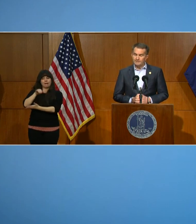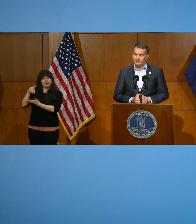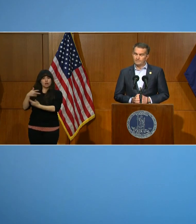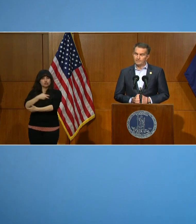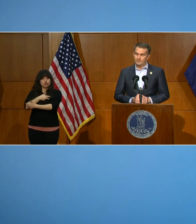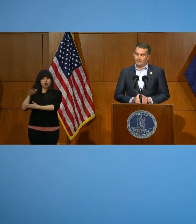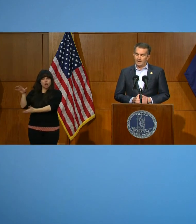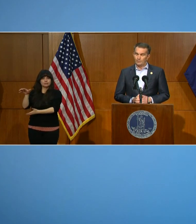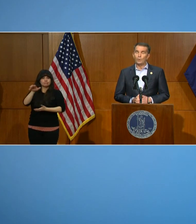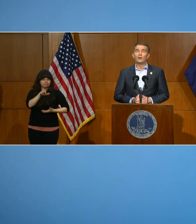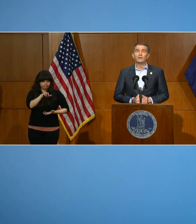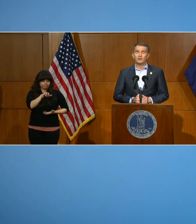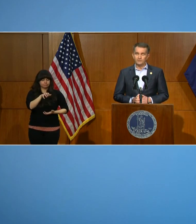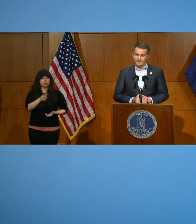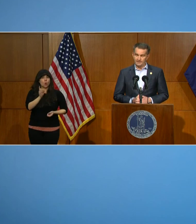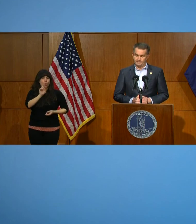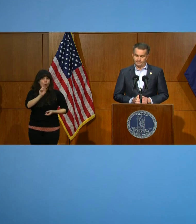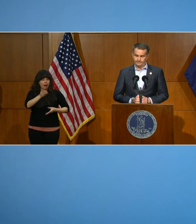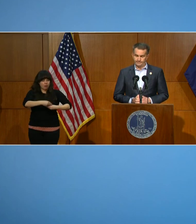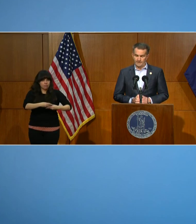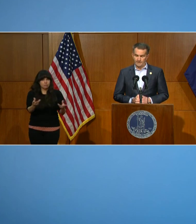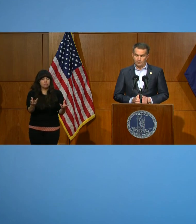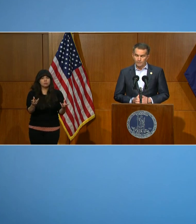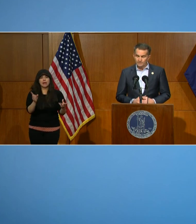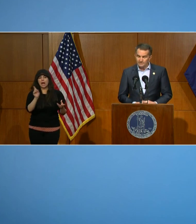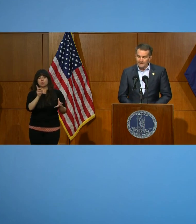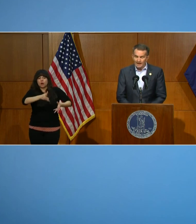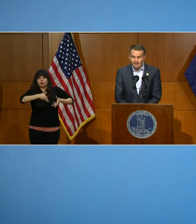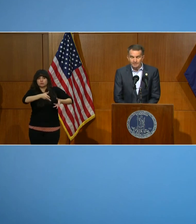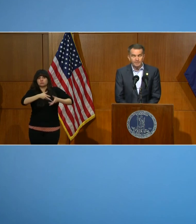HOW MANY DOSES HAVE COME INTO VIRGINIA, WHERE THEY HAVE BEEN